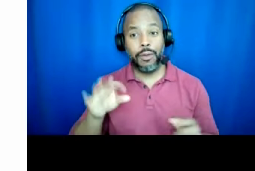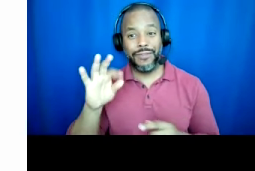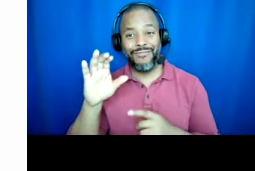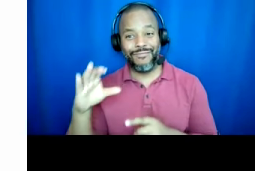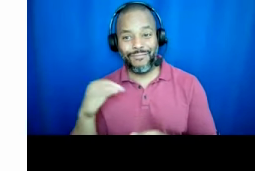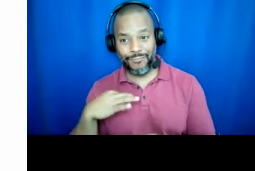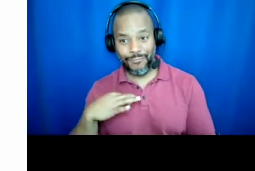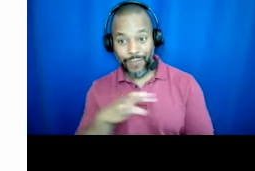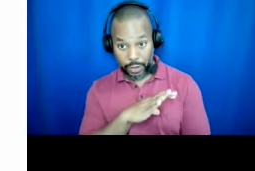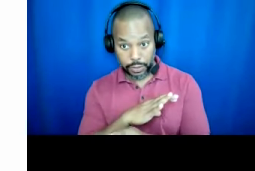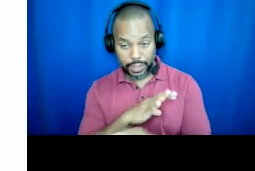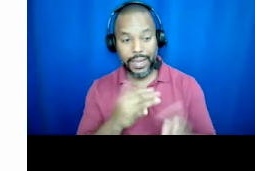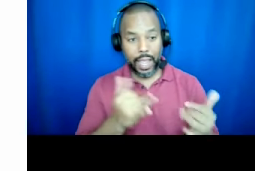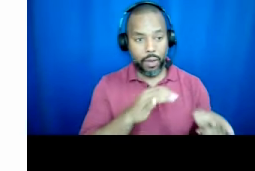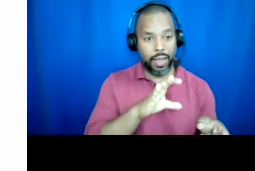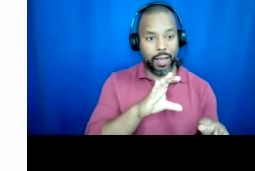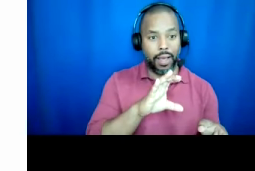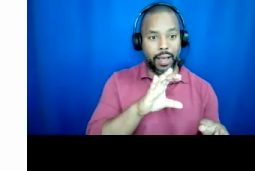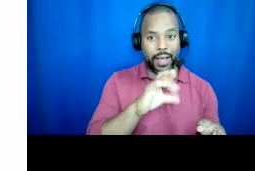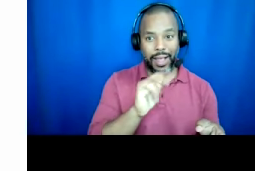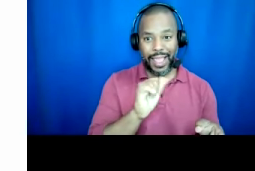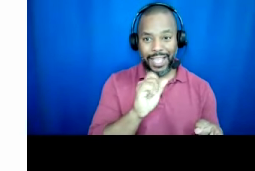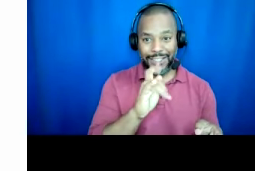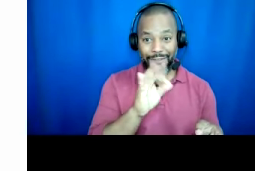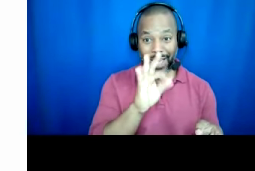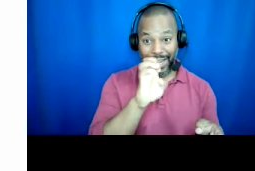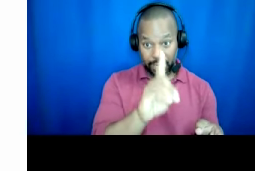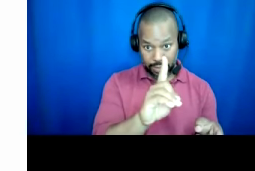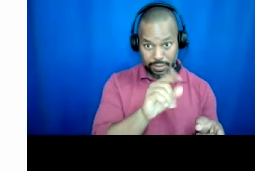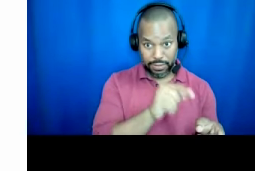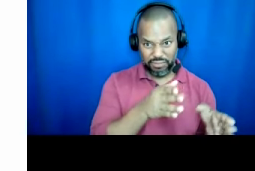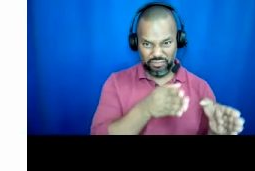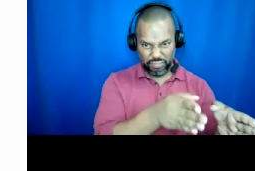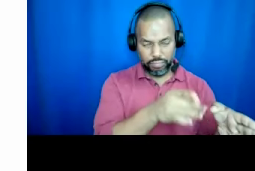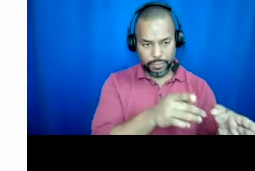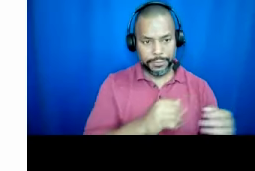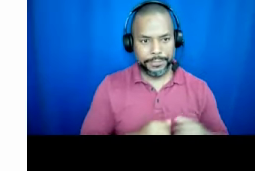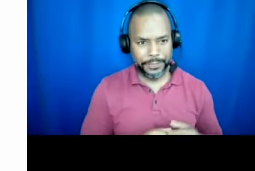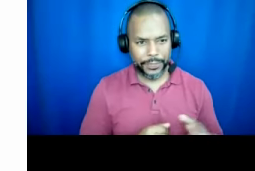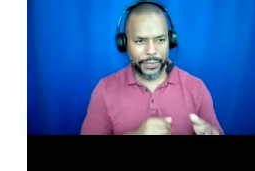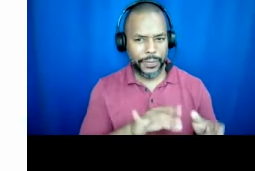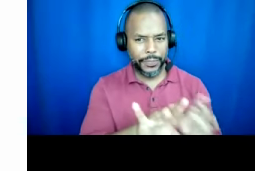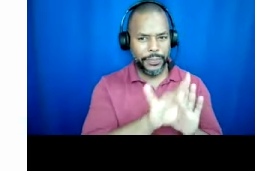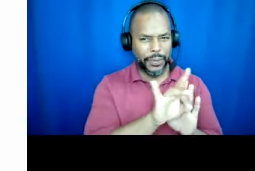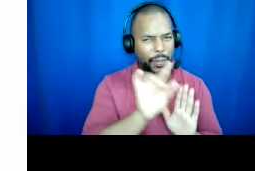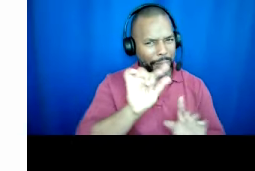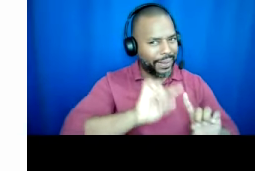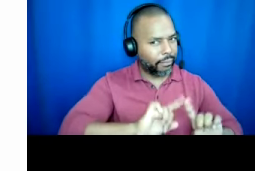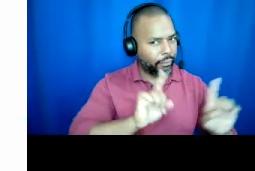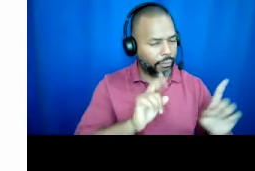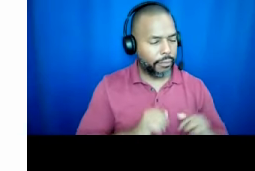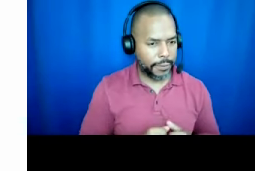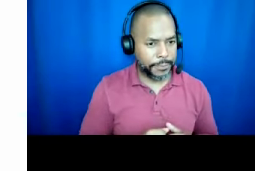So again, we have pulled this part out because it's a little bit different. For faculty.